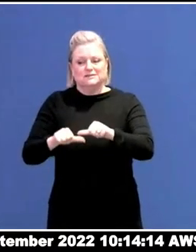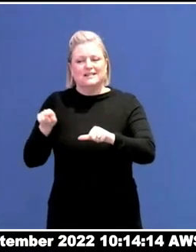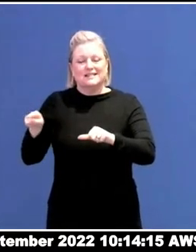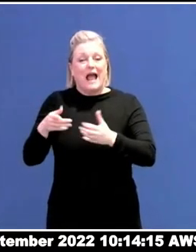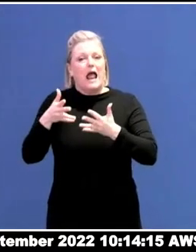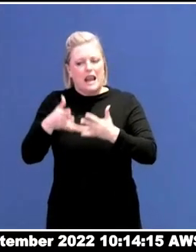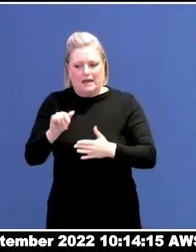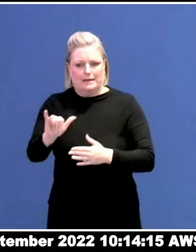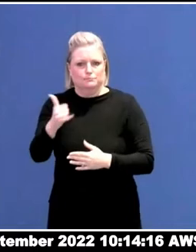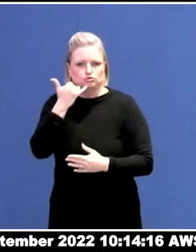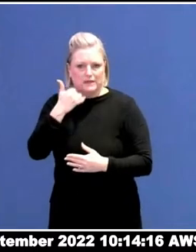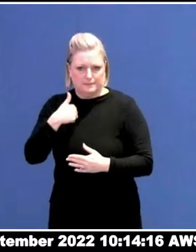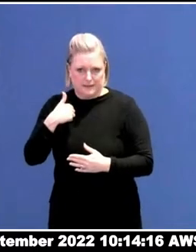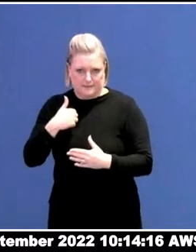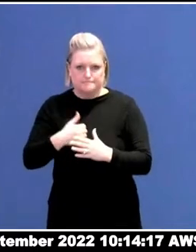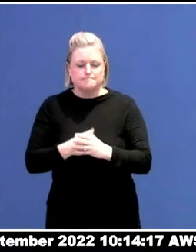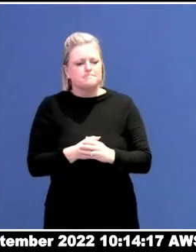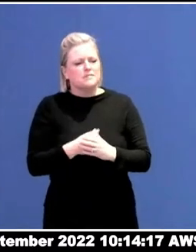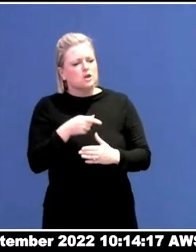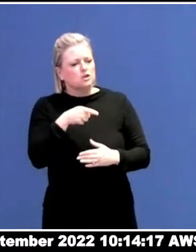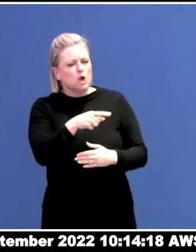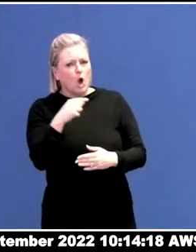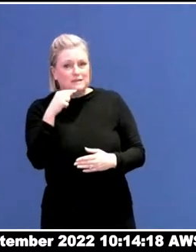Did Aaron tell you when the incident occurred?